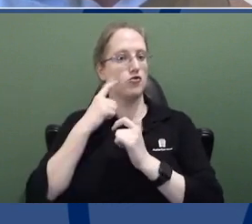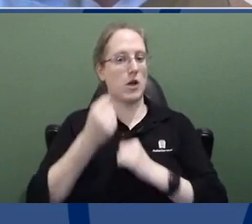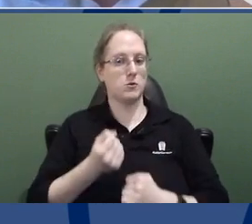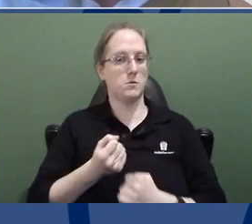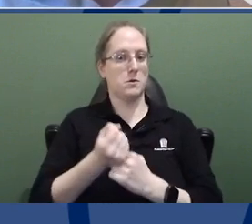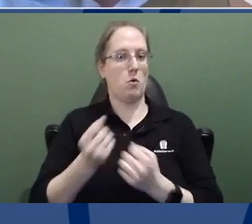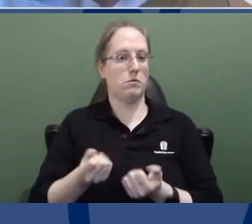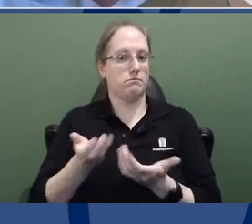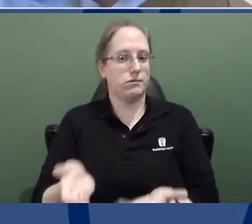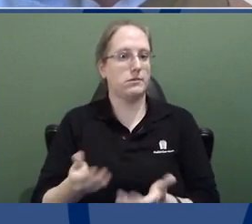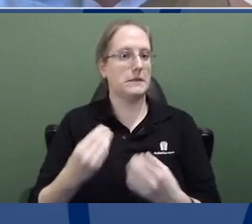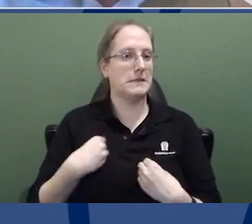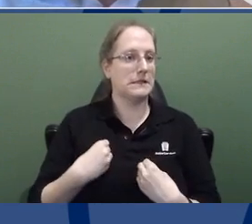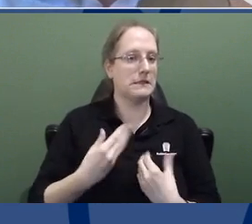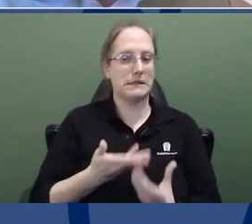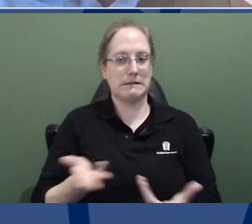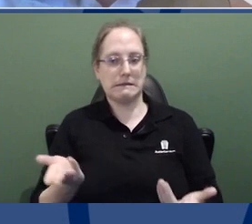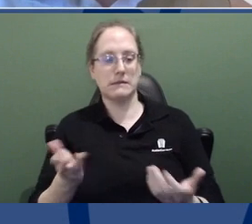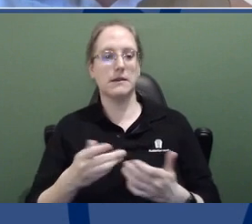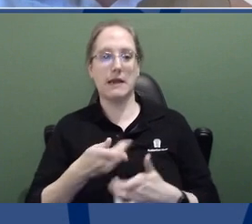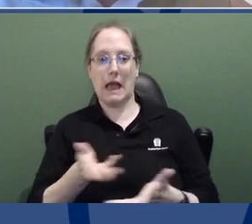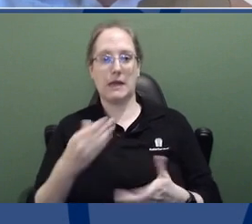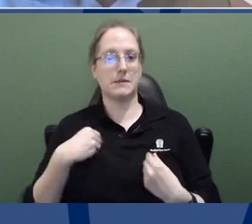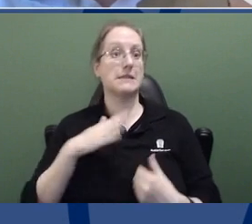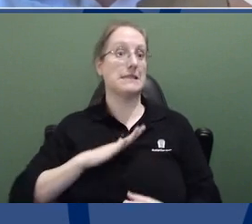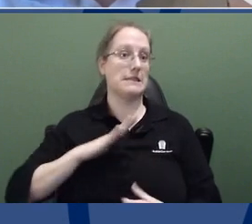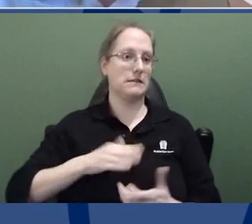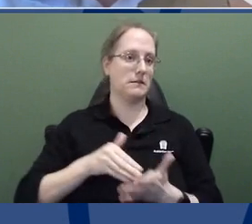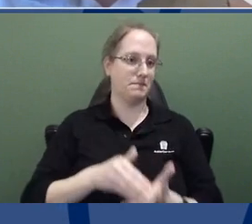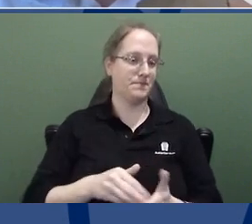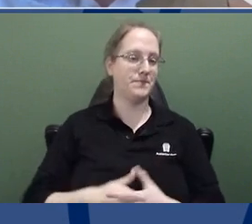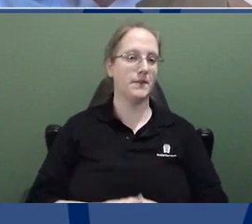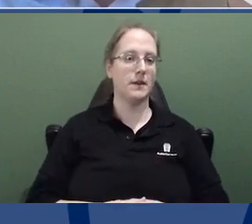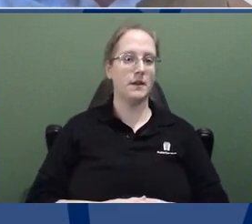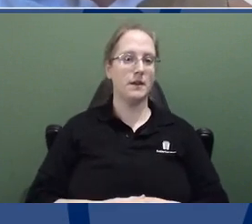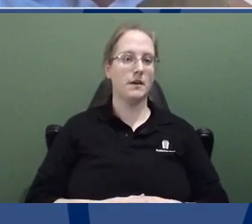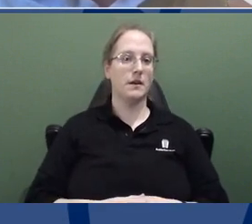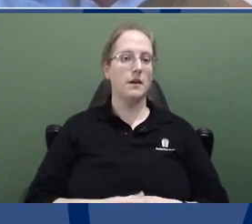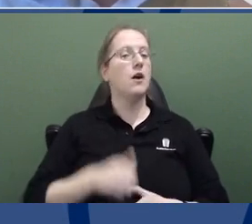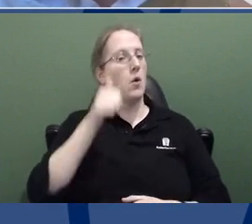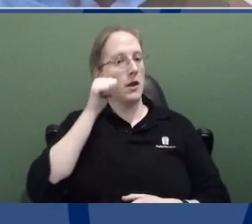to those businesses that need it. We know this has been an evolving and worsening crisis